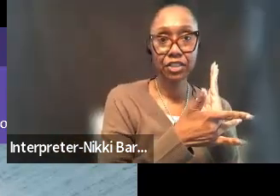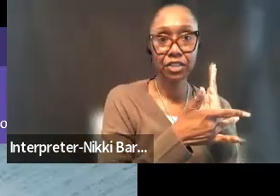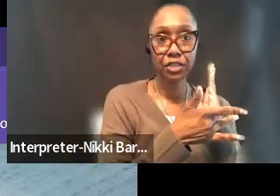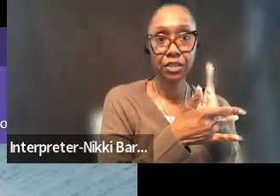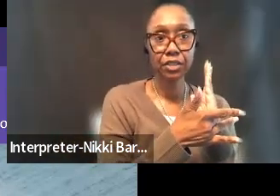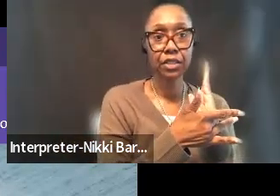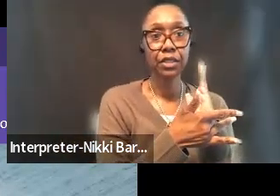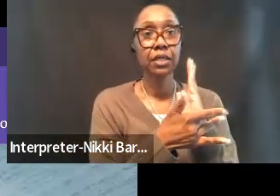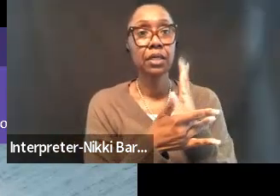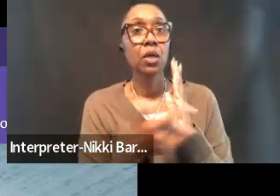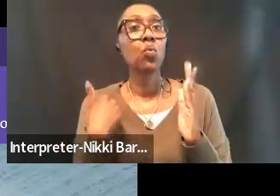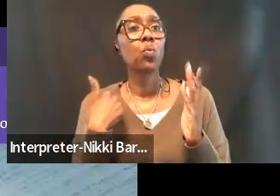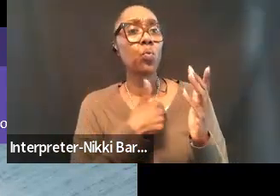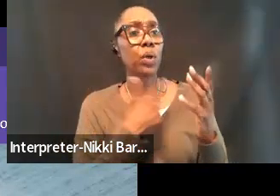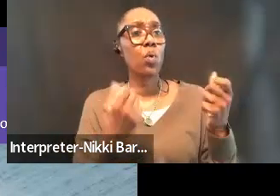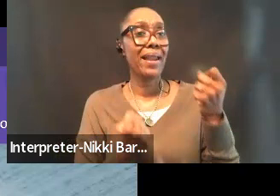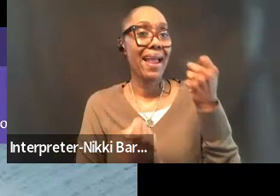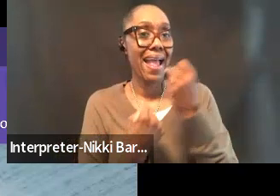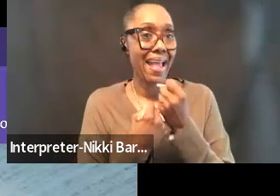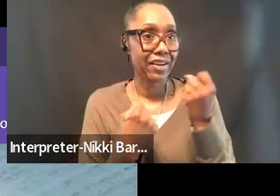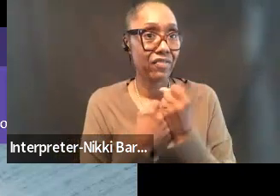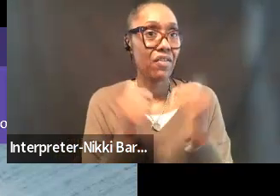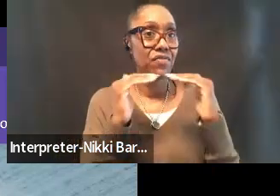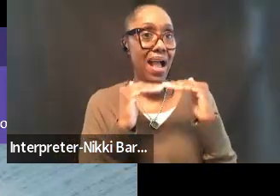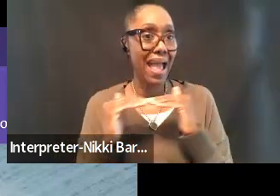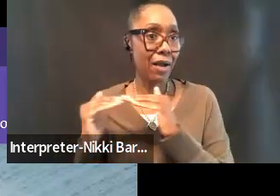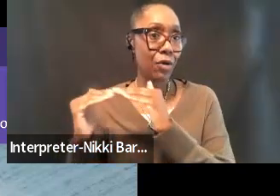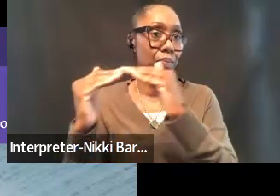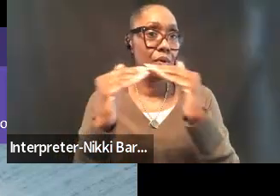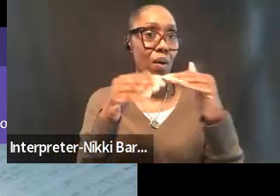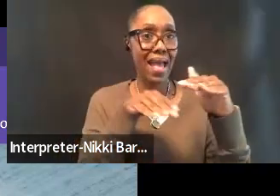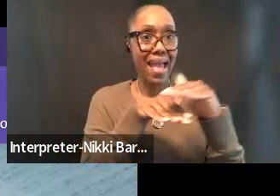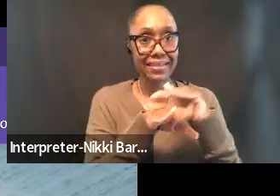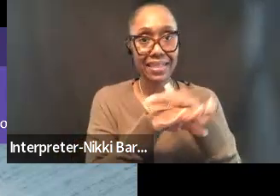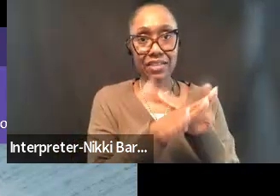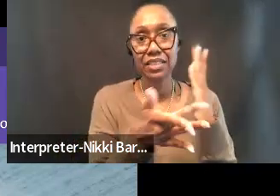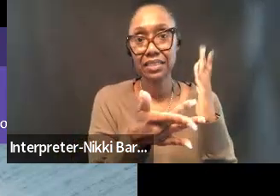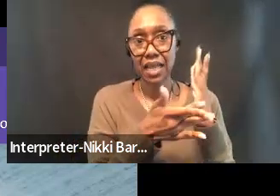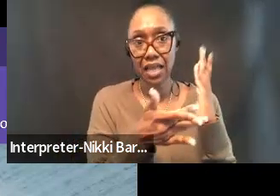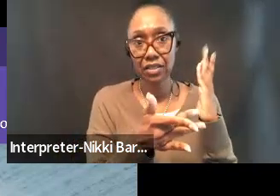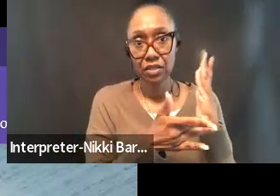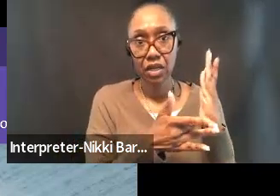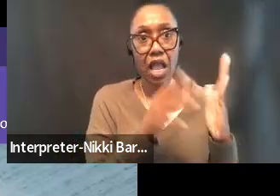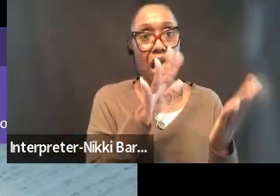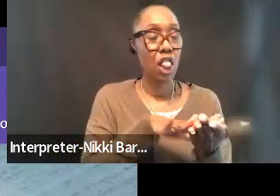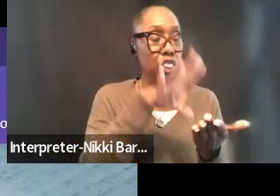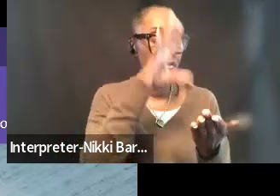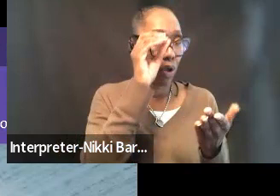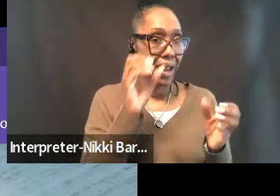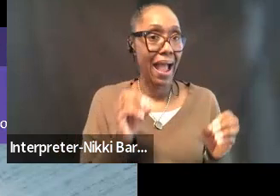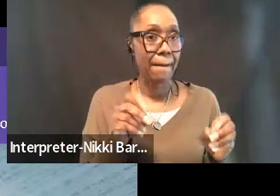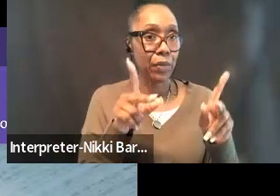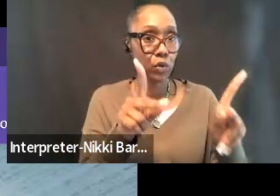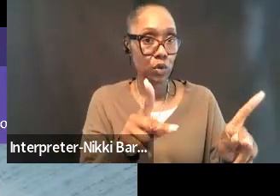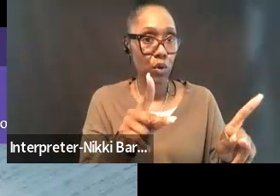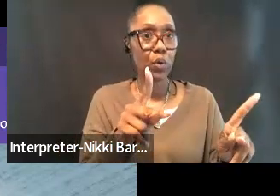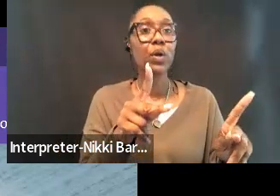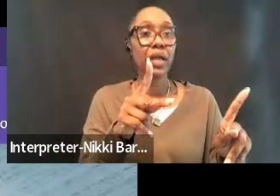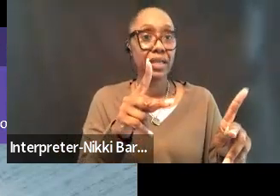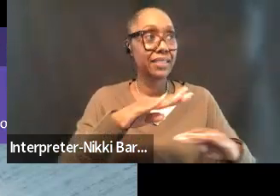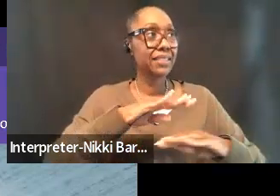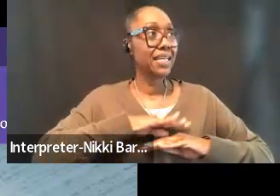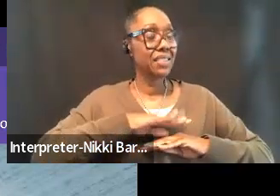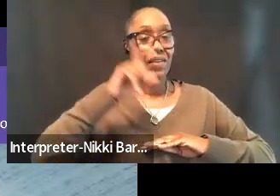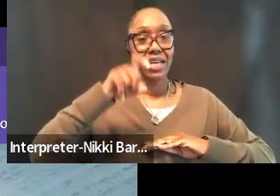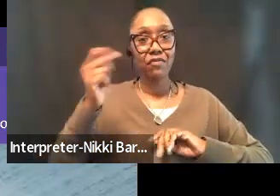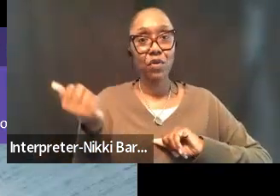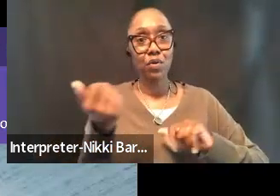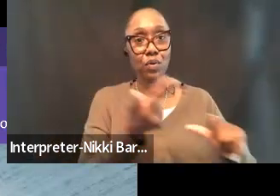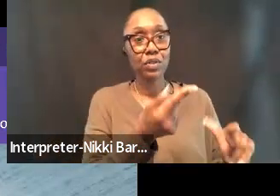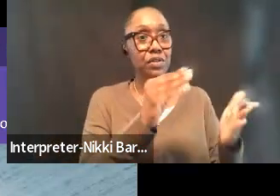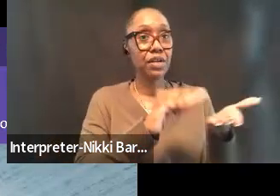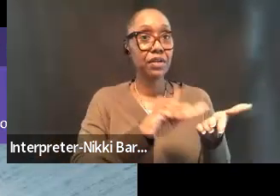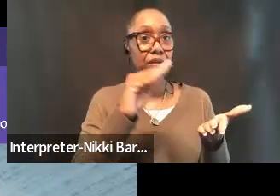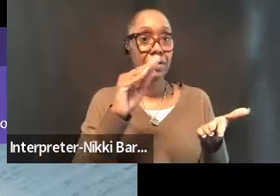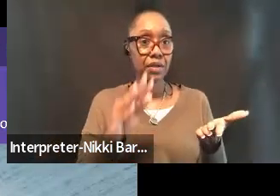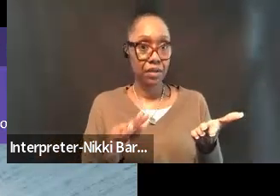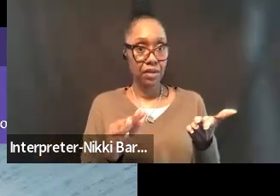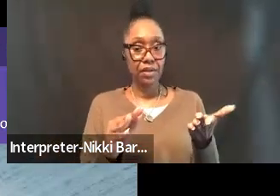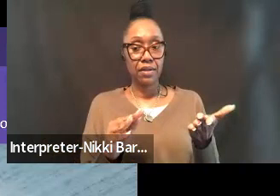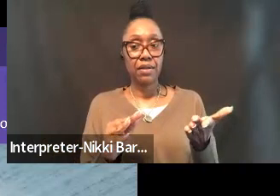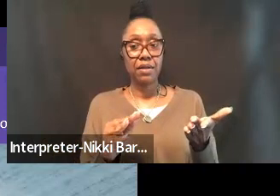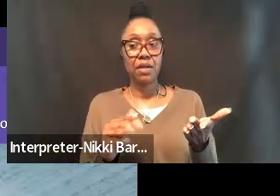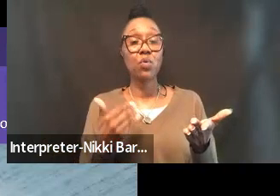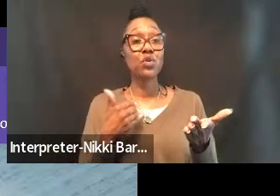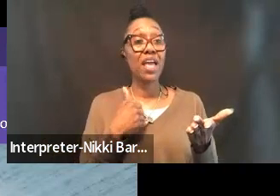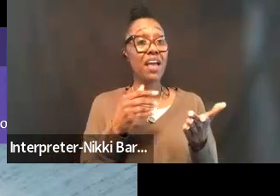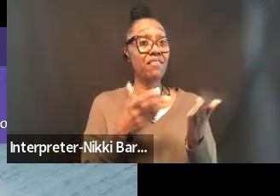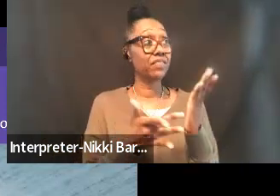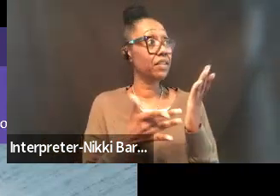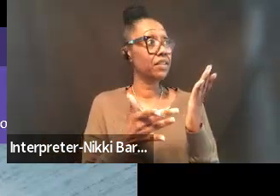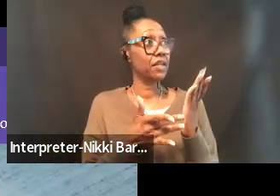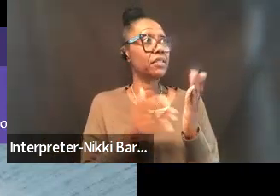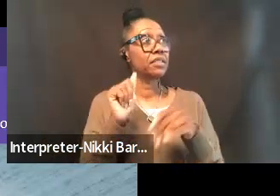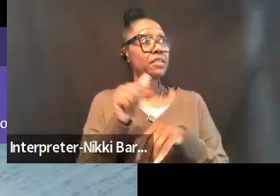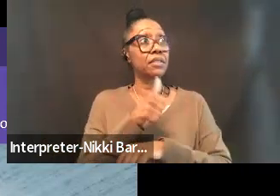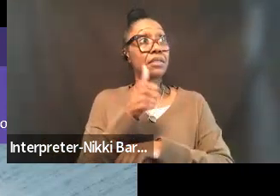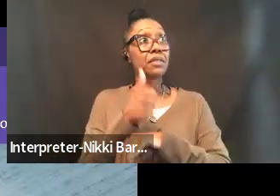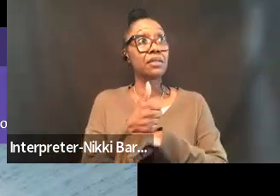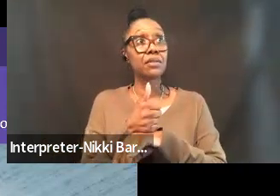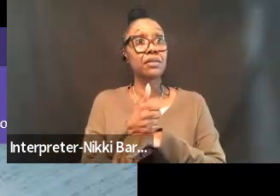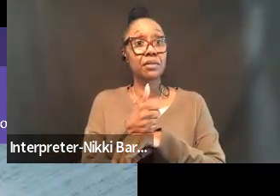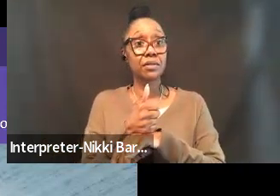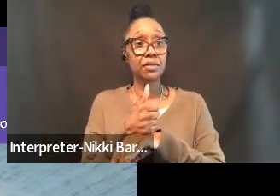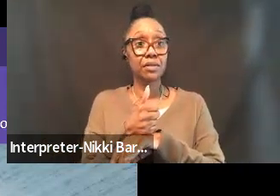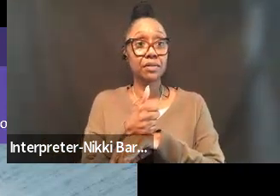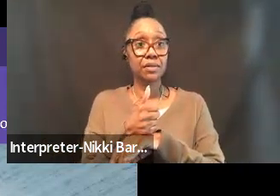Advocate for equitable access to technology and digital content. And learning opportunities to meet this needs of all students and could do that actually a little bit better when you have technology in place because you can really customize.